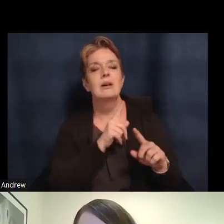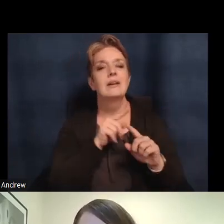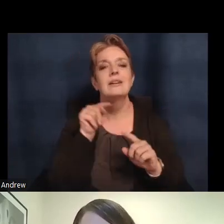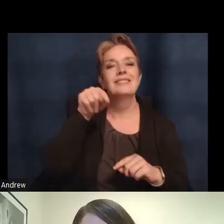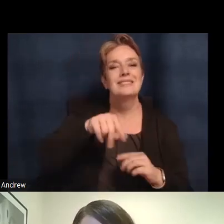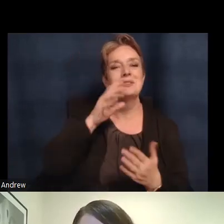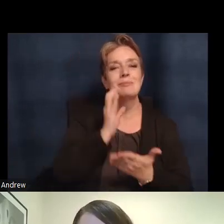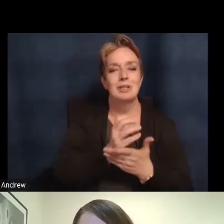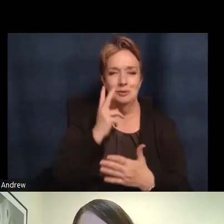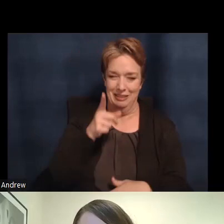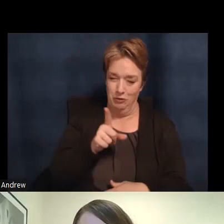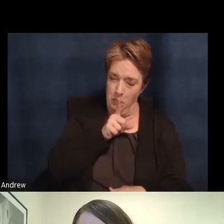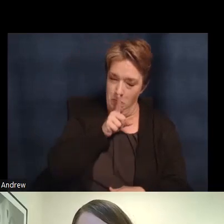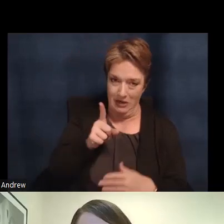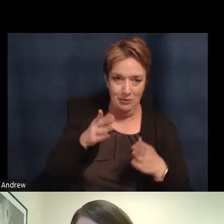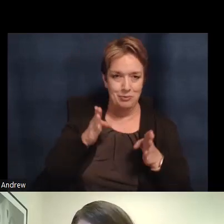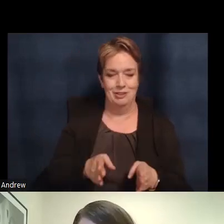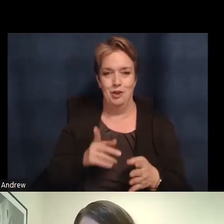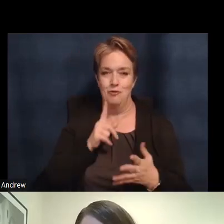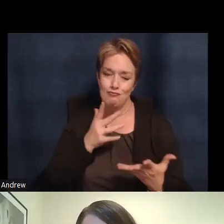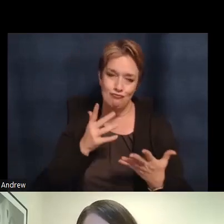but the real person loved a good laugh.